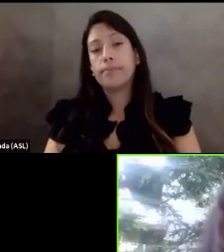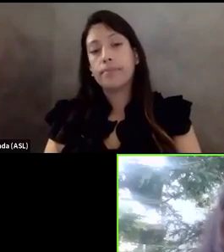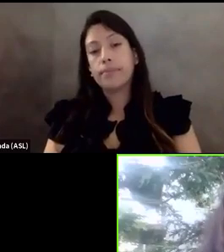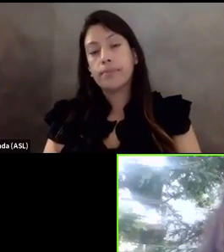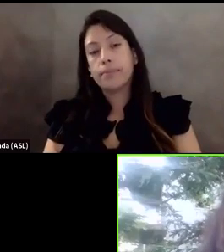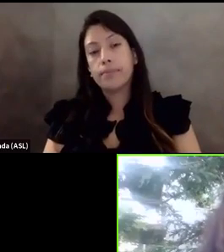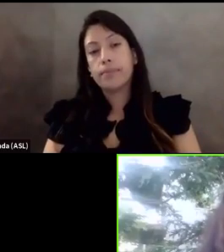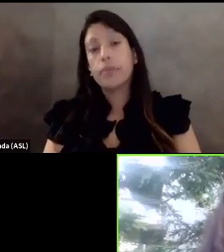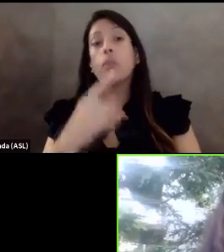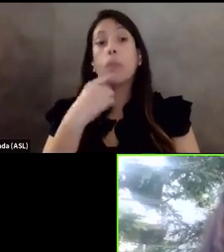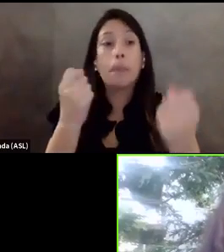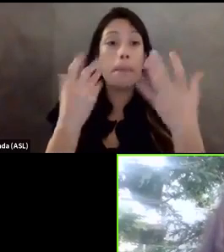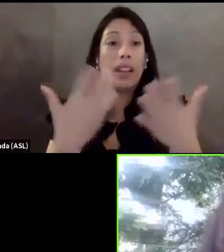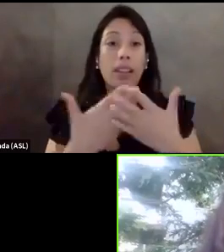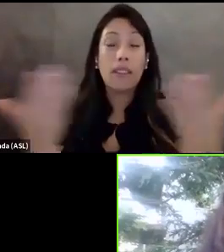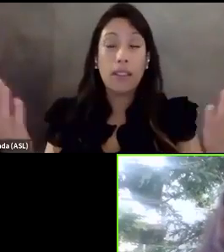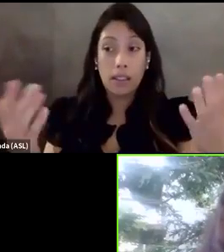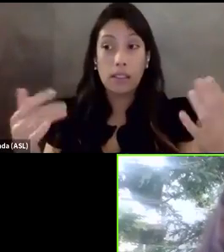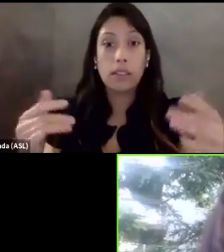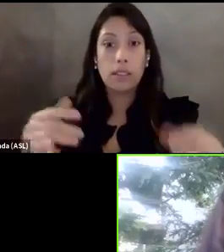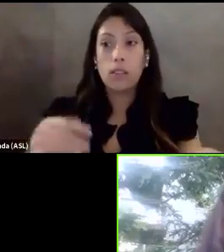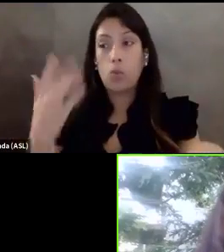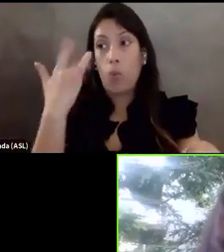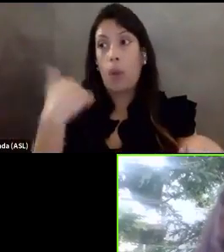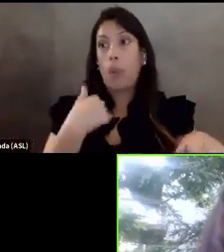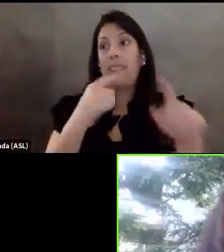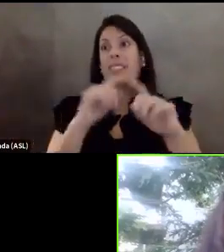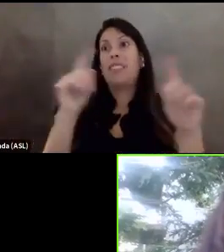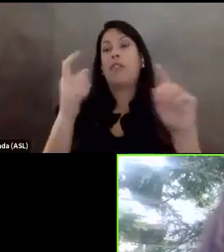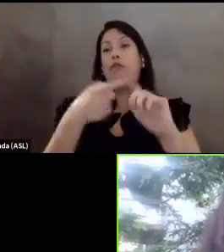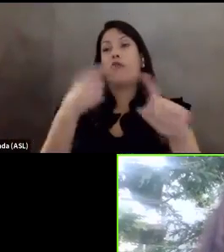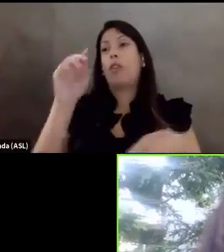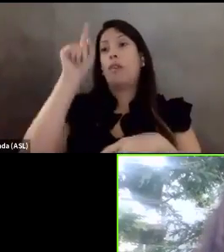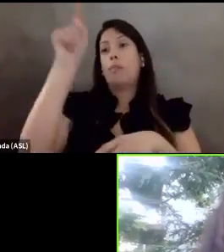us apart from our neighboring counties, definitely from the Bay Area counties.